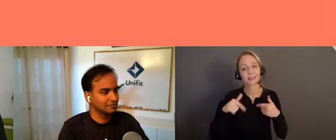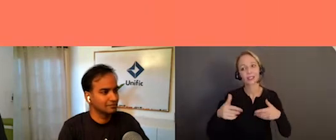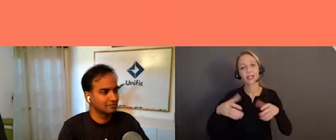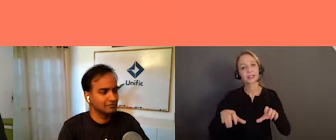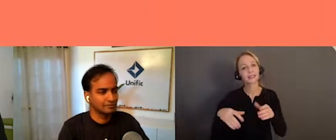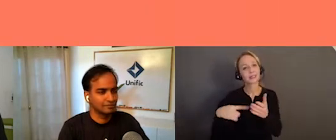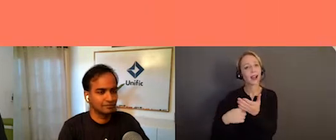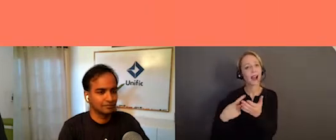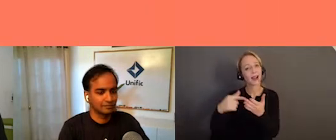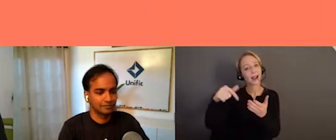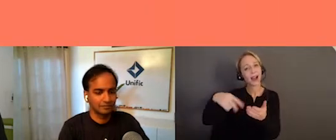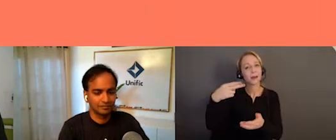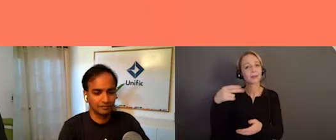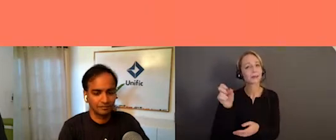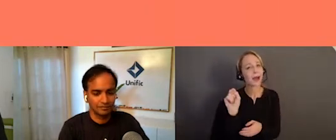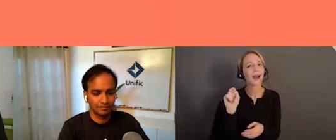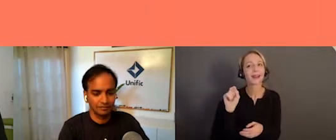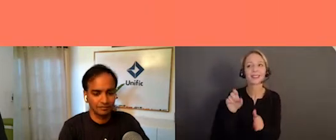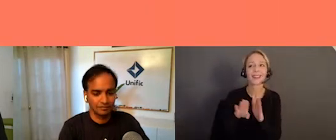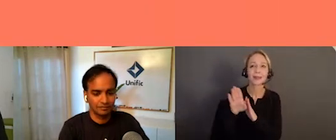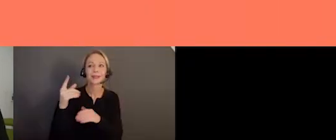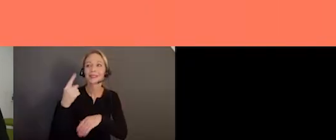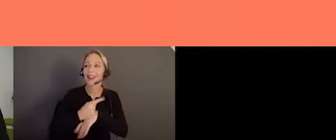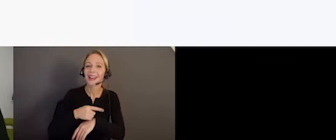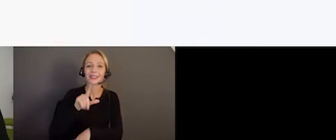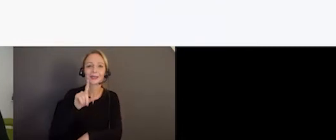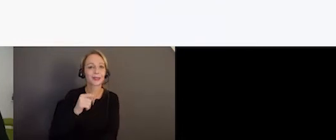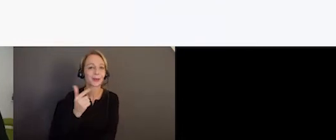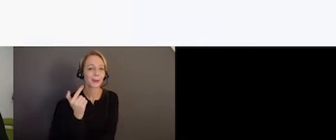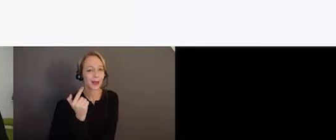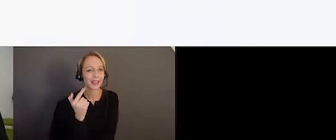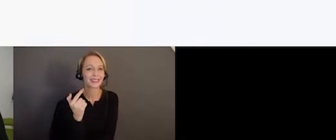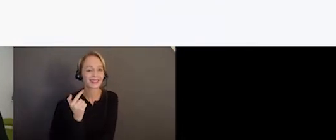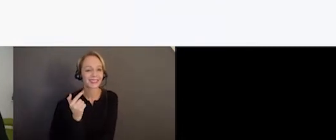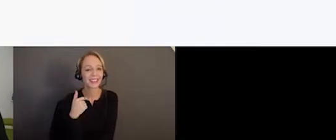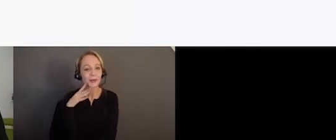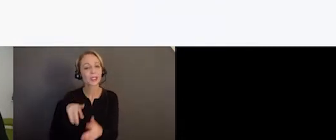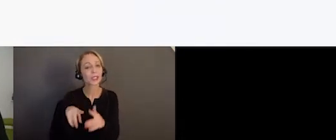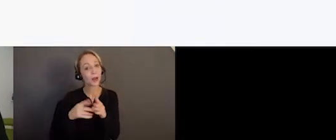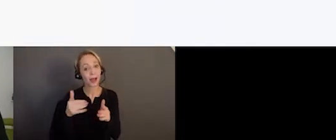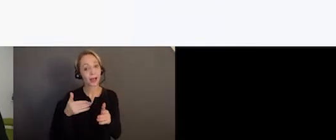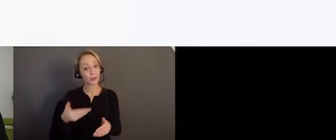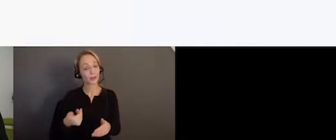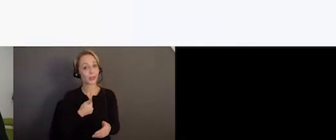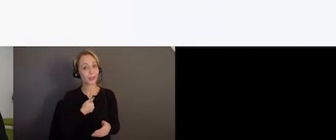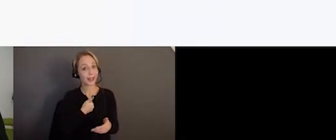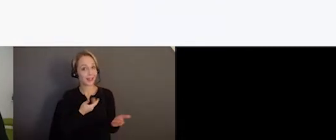WE ARE SUPER EXCITED TO HELP AT HubSpot DEVELOPER DAY